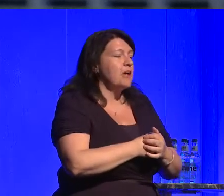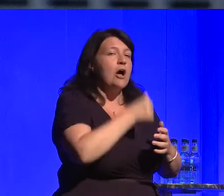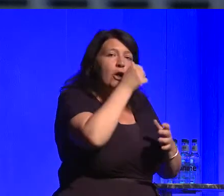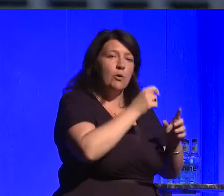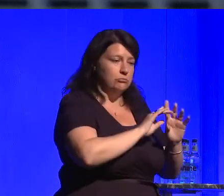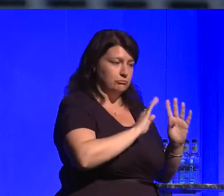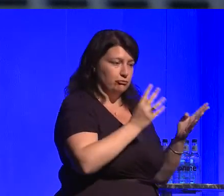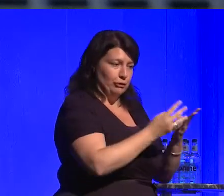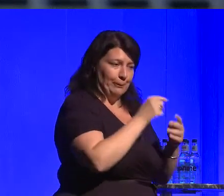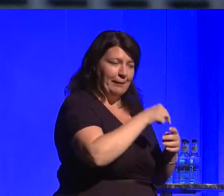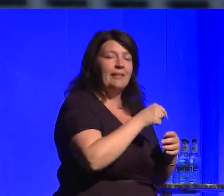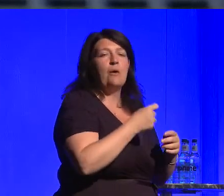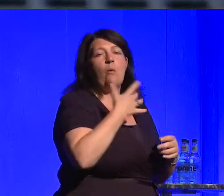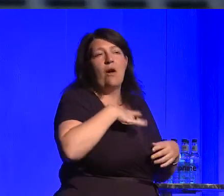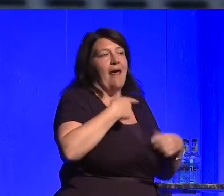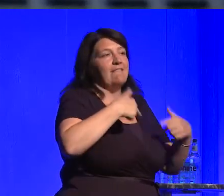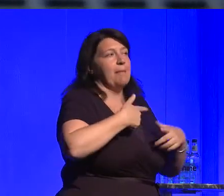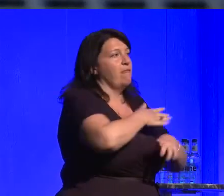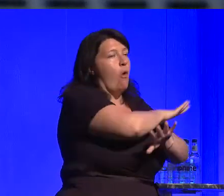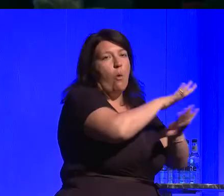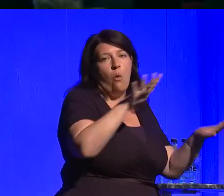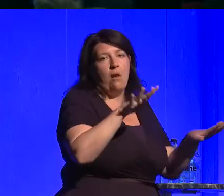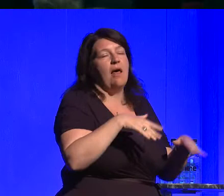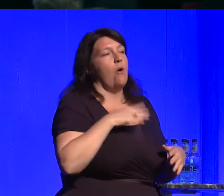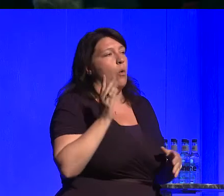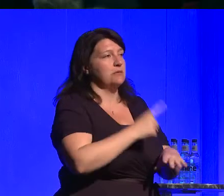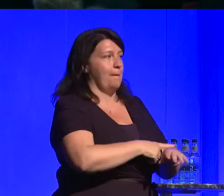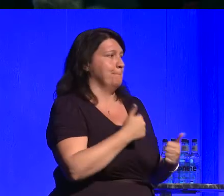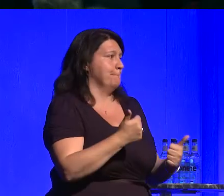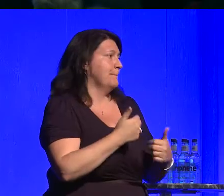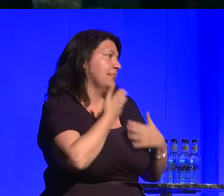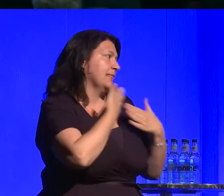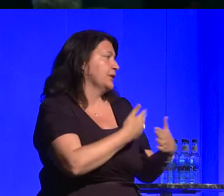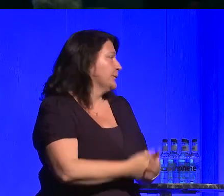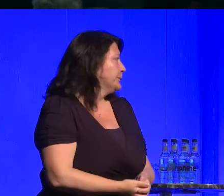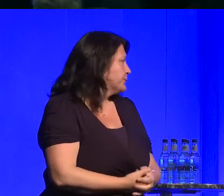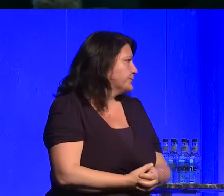sure that that is available for everybody always. Thank you. Olivia Butterworth: Thank you very much, Jane.